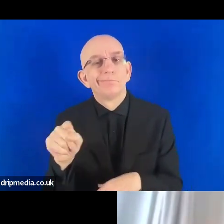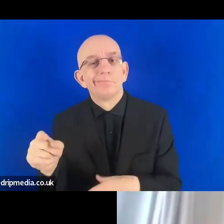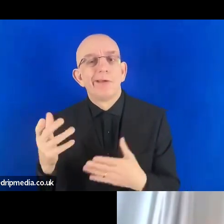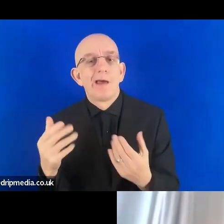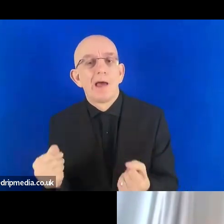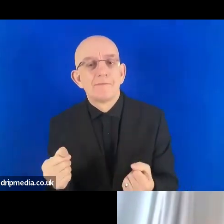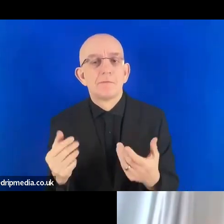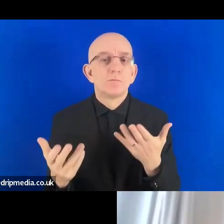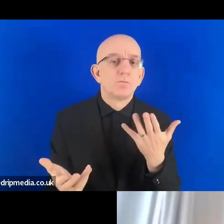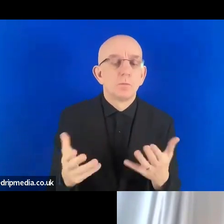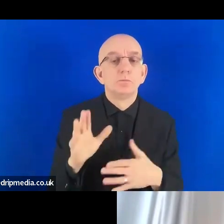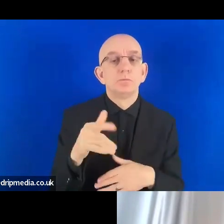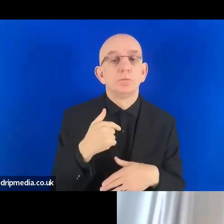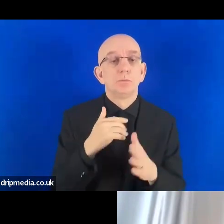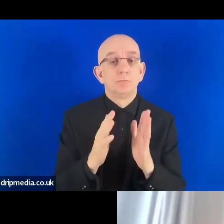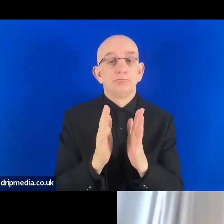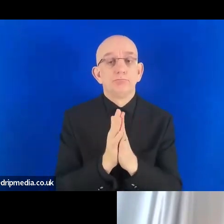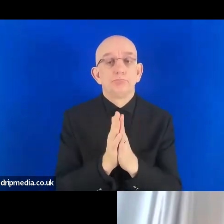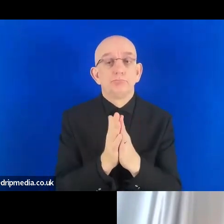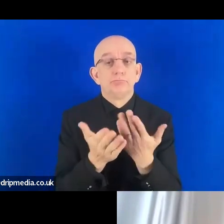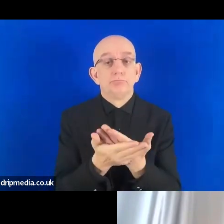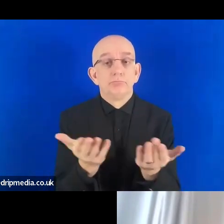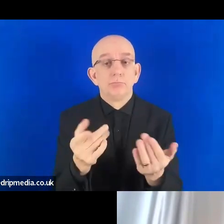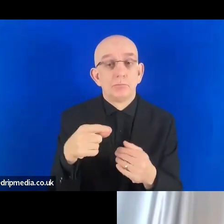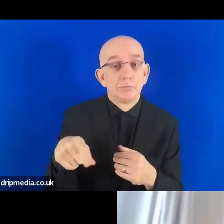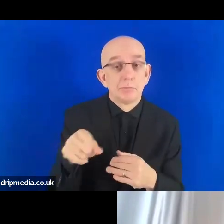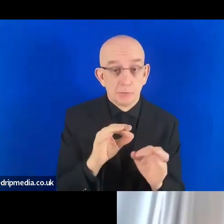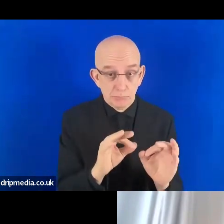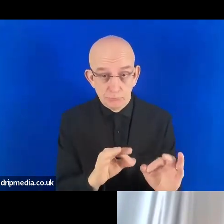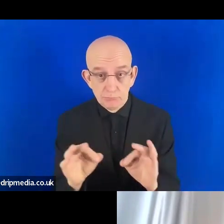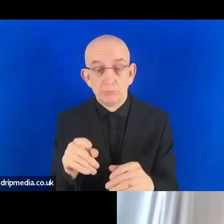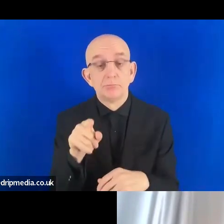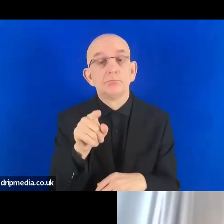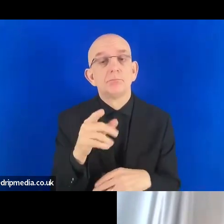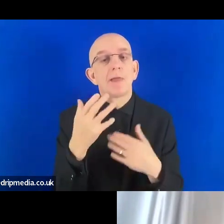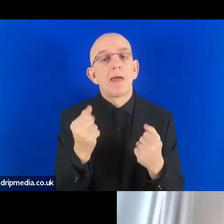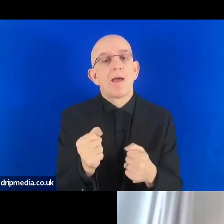just make sure you've got your bank details with you. We will most likely.